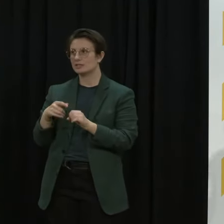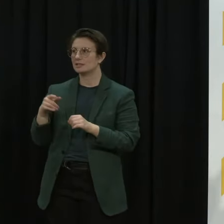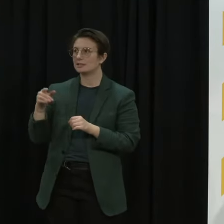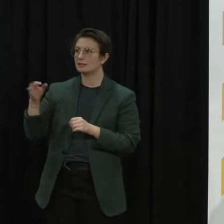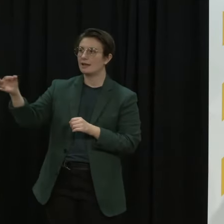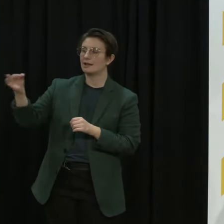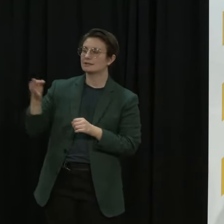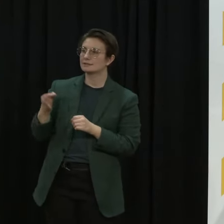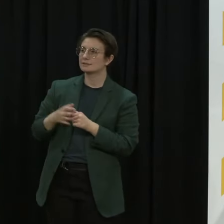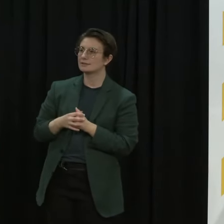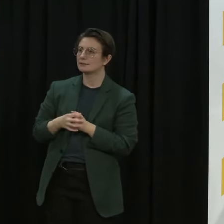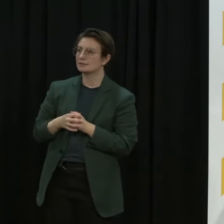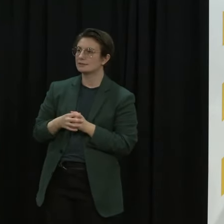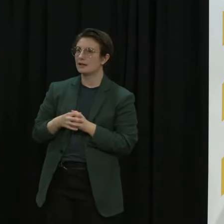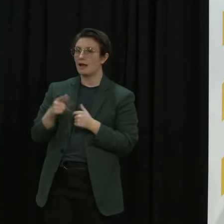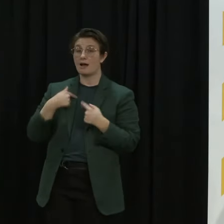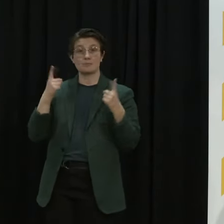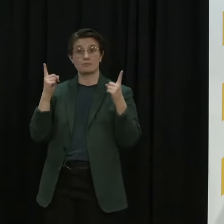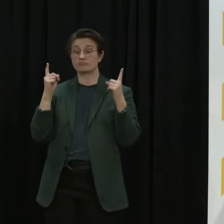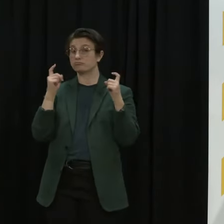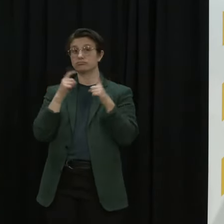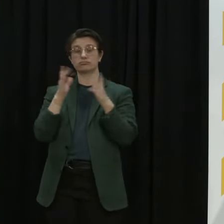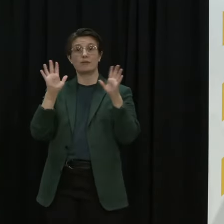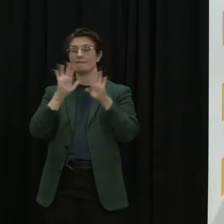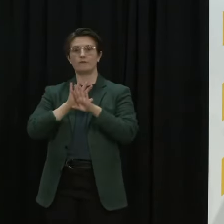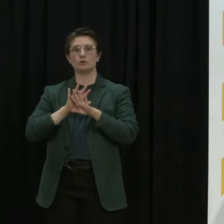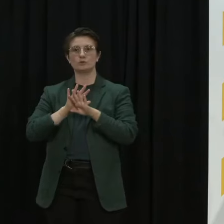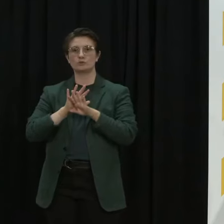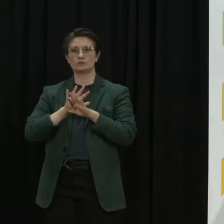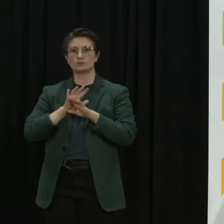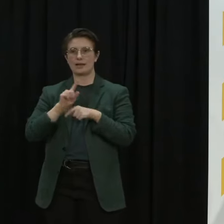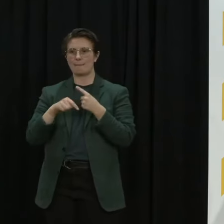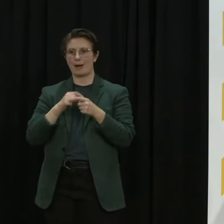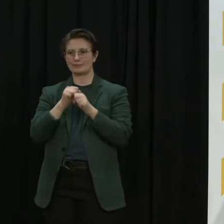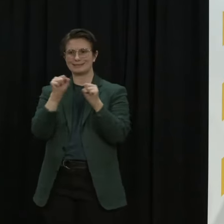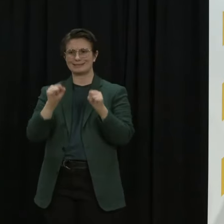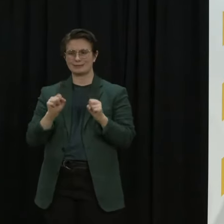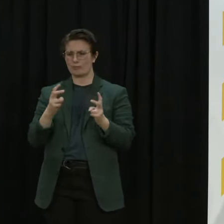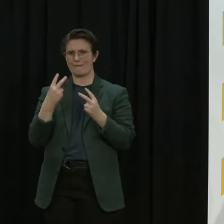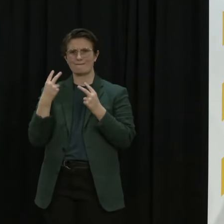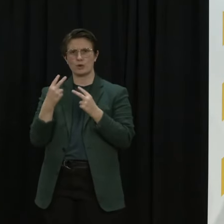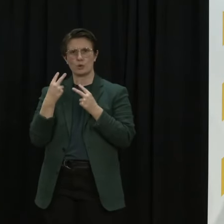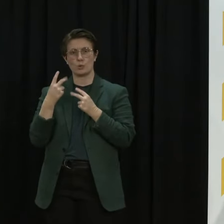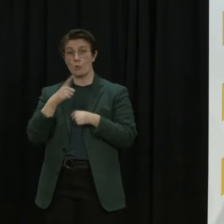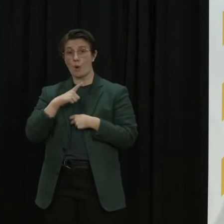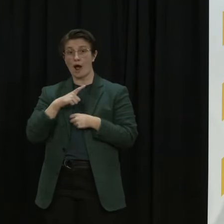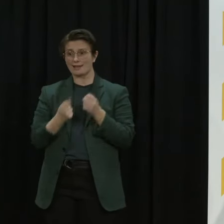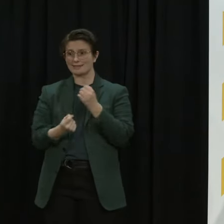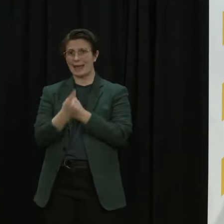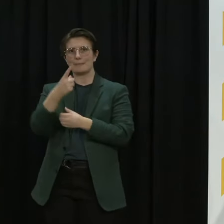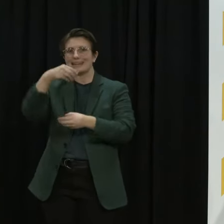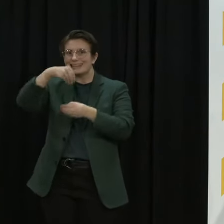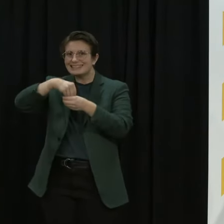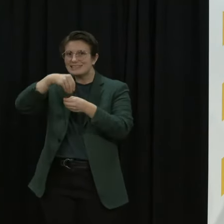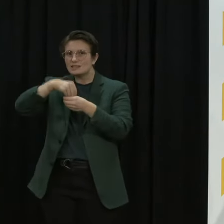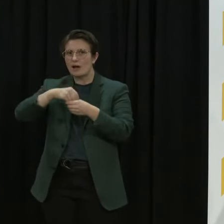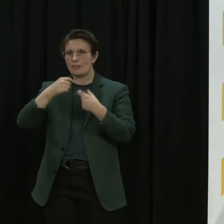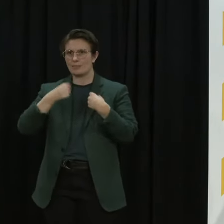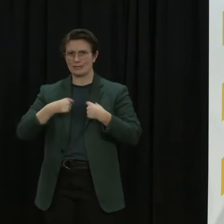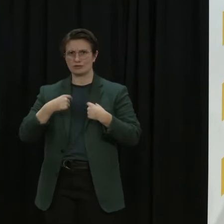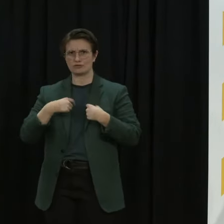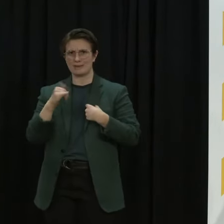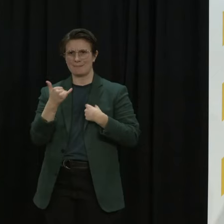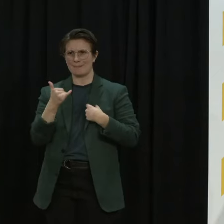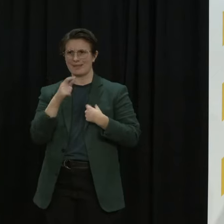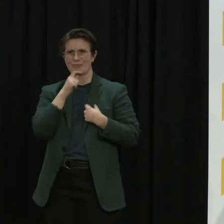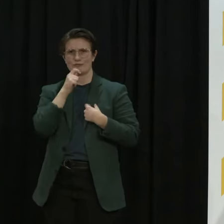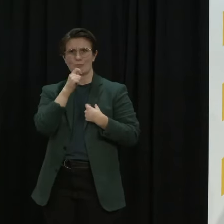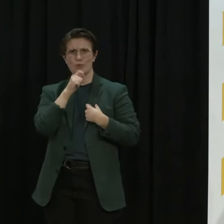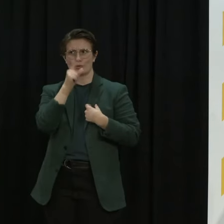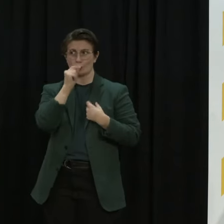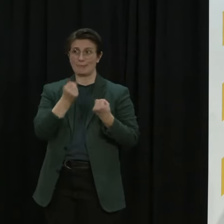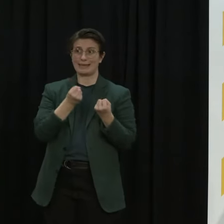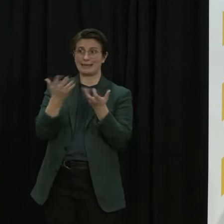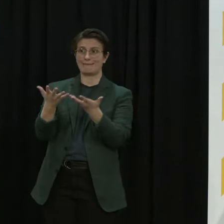Last one.